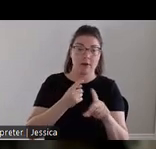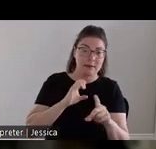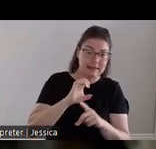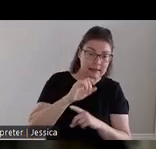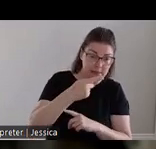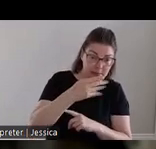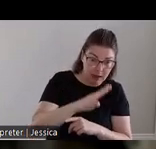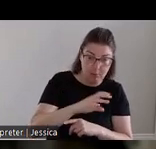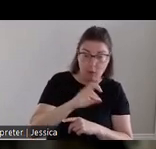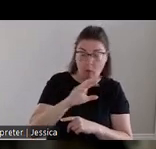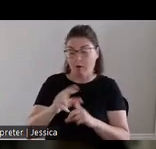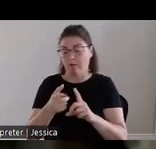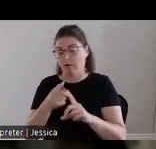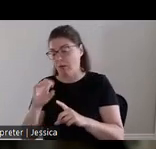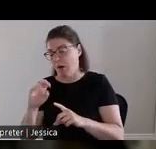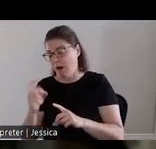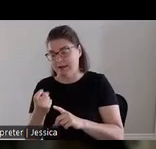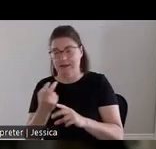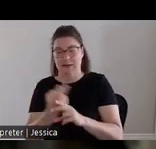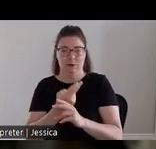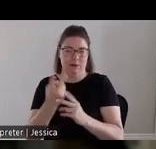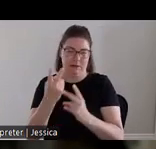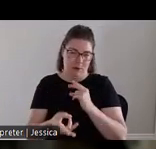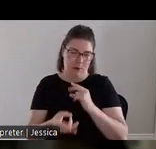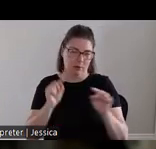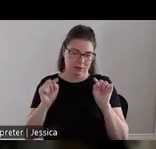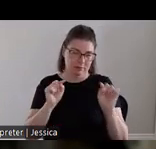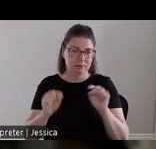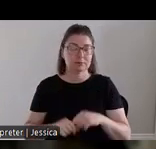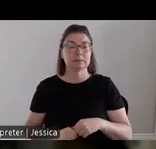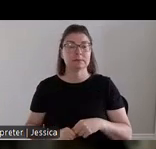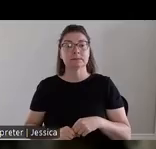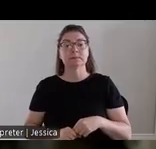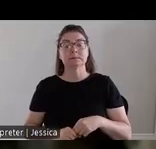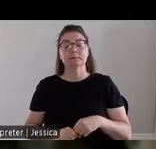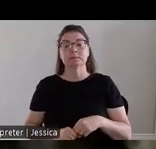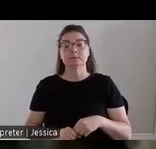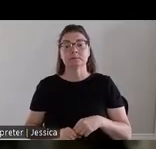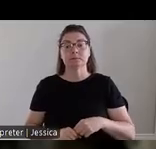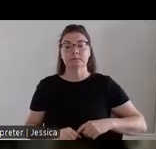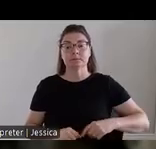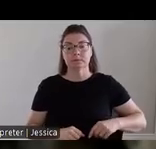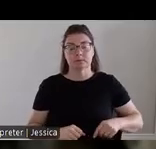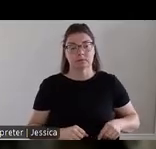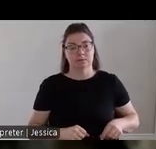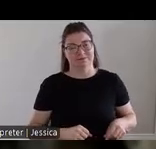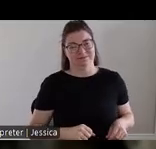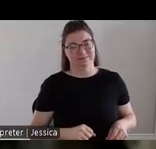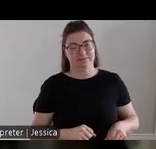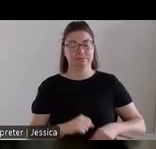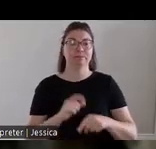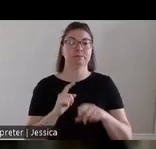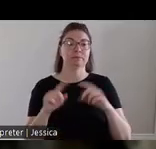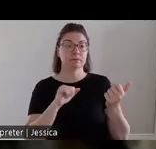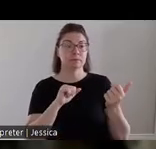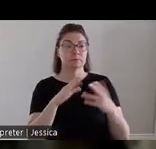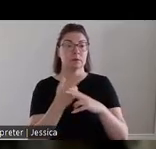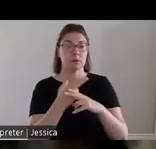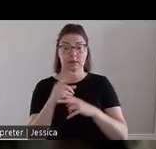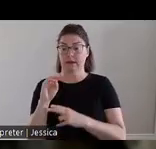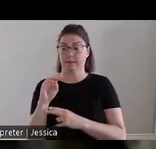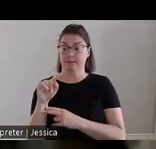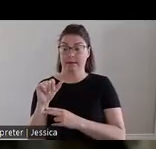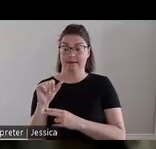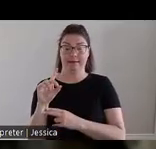or derived from ONIX. So some of the ways that the metadata is meant to be used include that